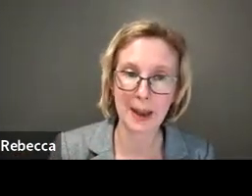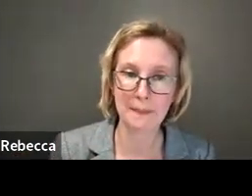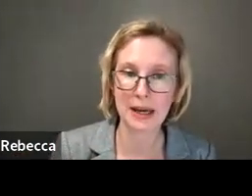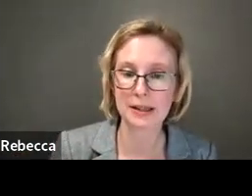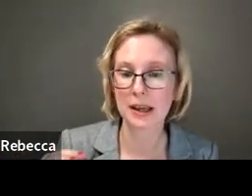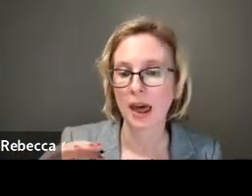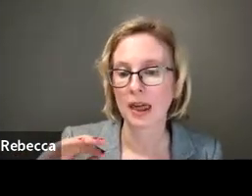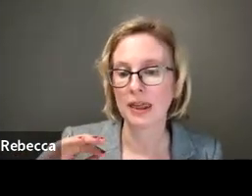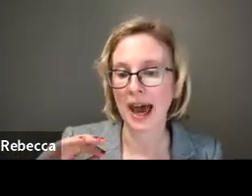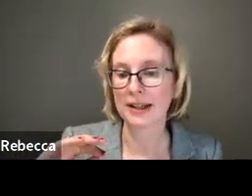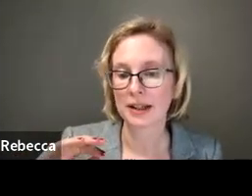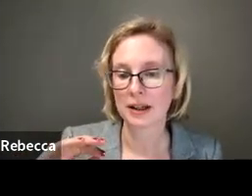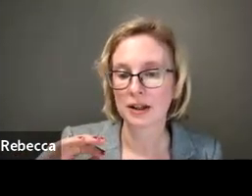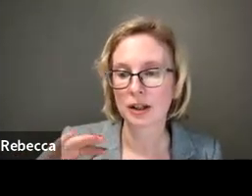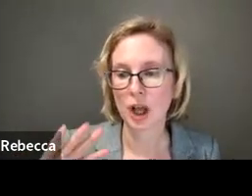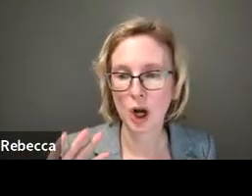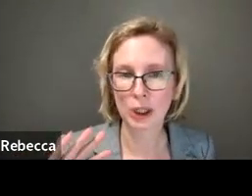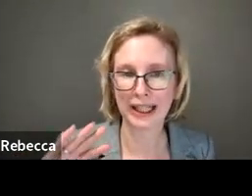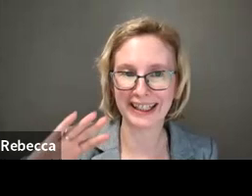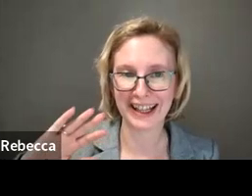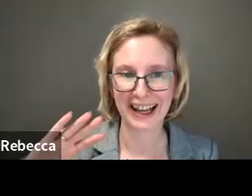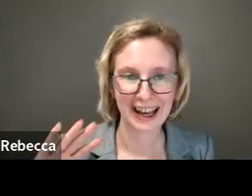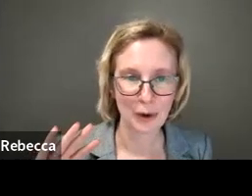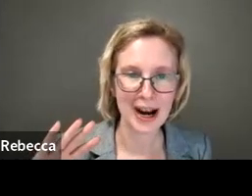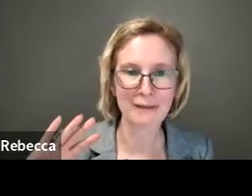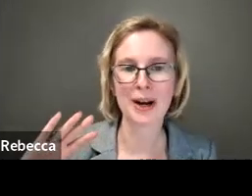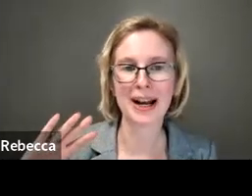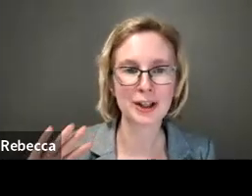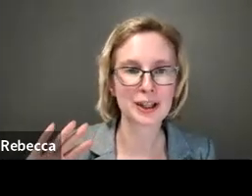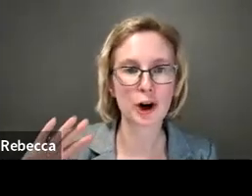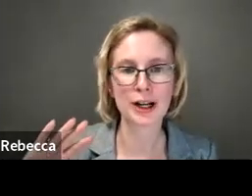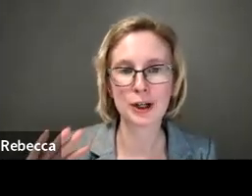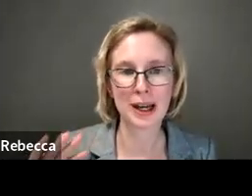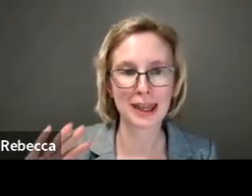campus, that slowly when everyone else is already doing